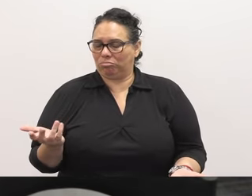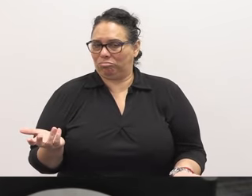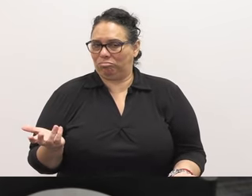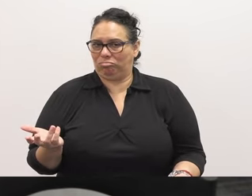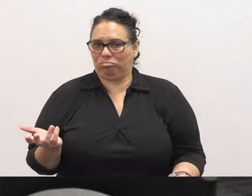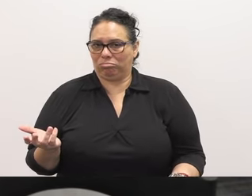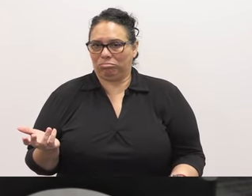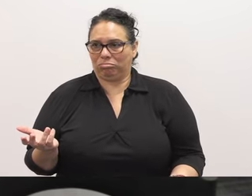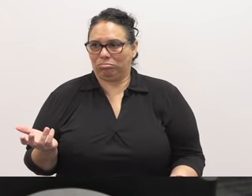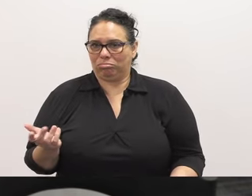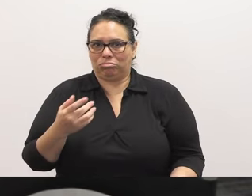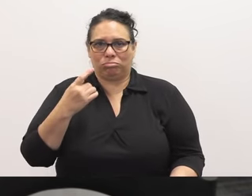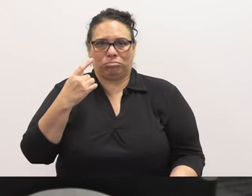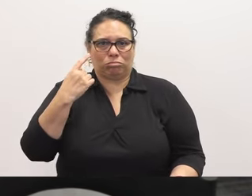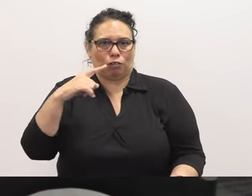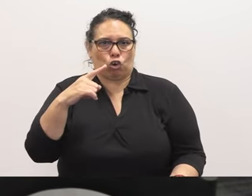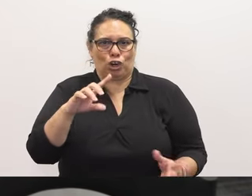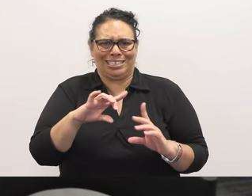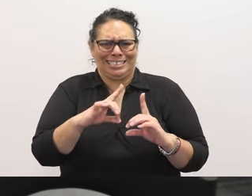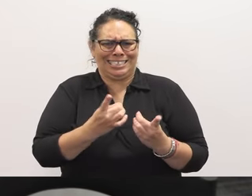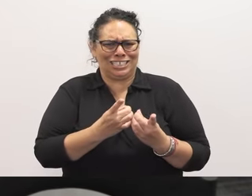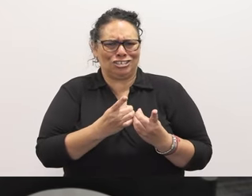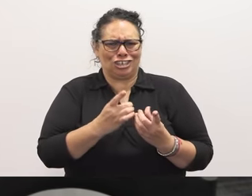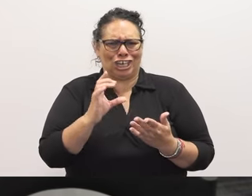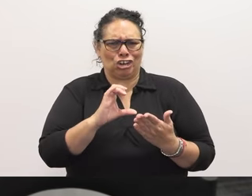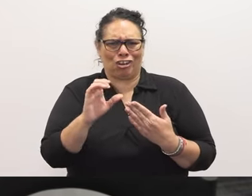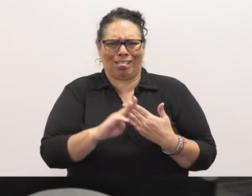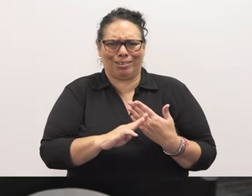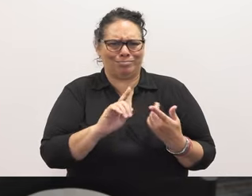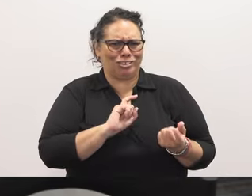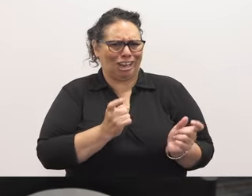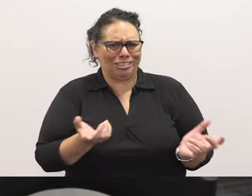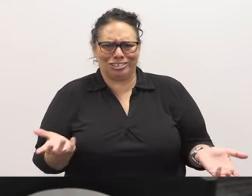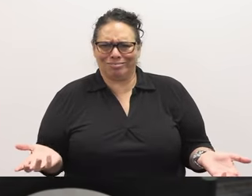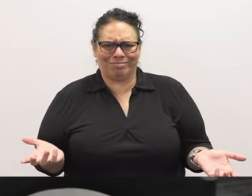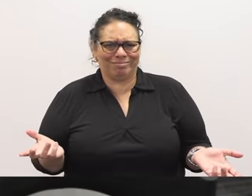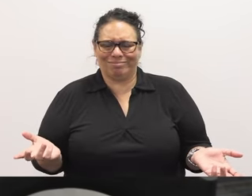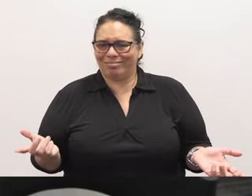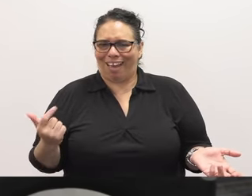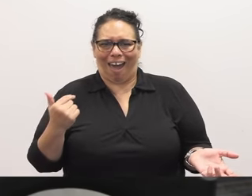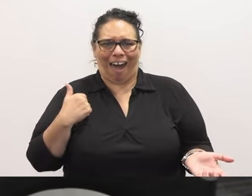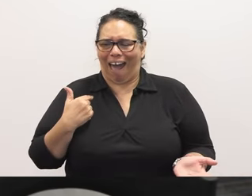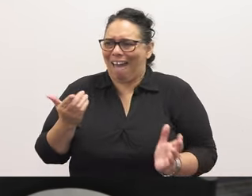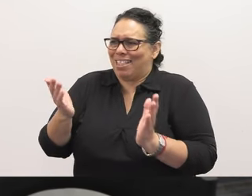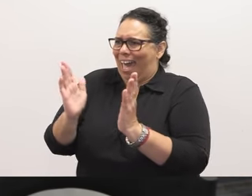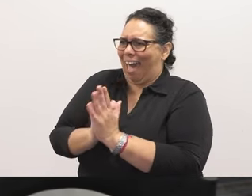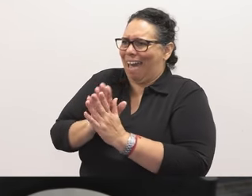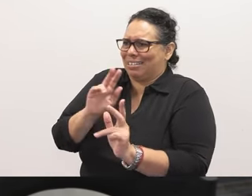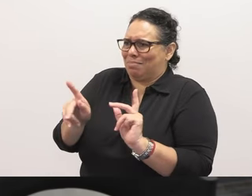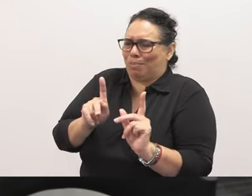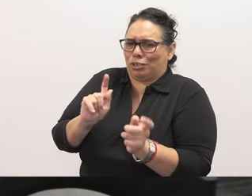I can't wait for the district curriculum to change. I have to ask people to change it, which is what I've done here,